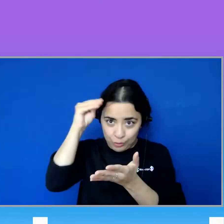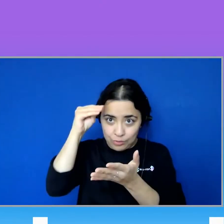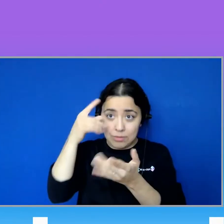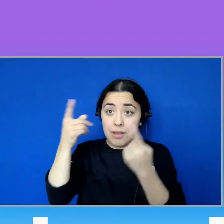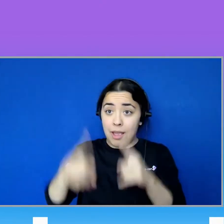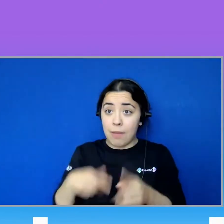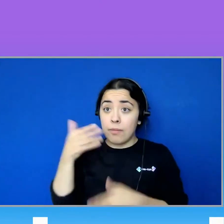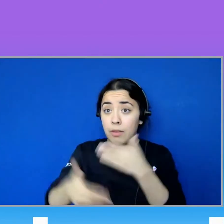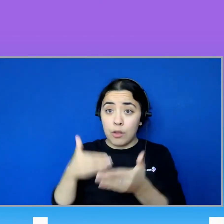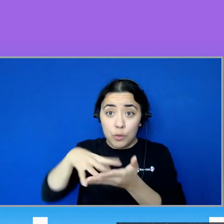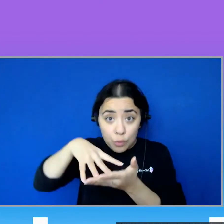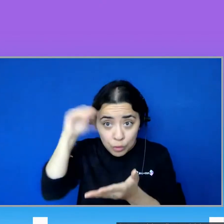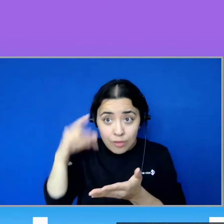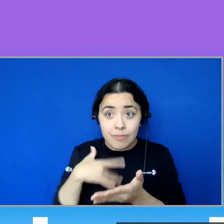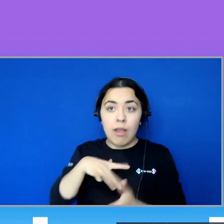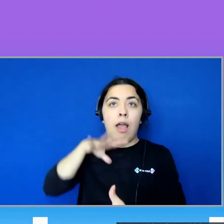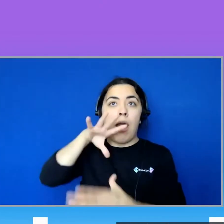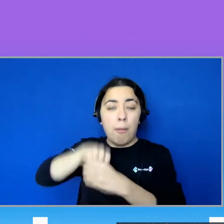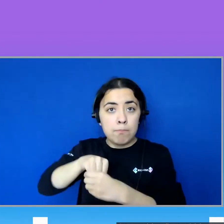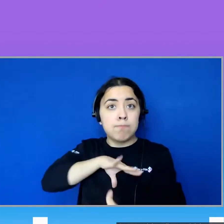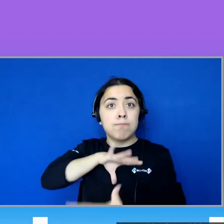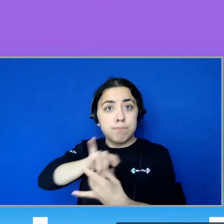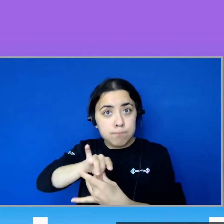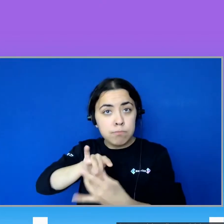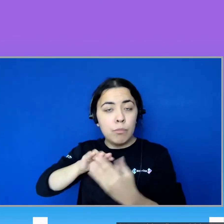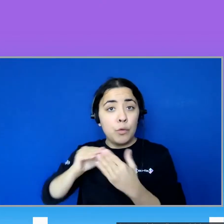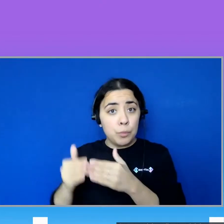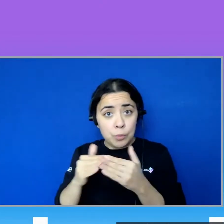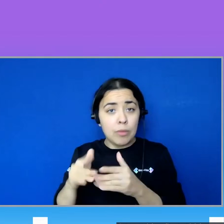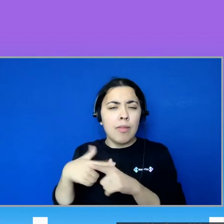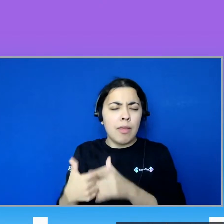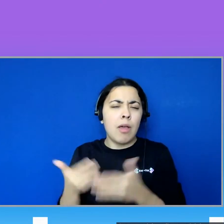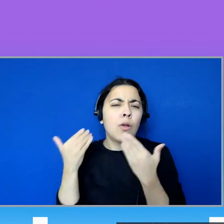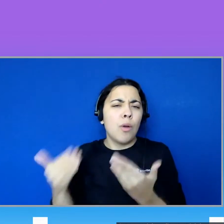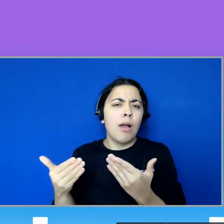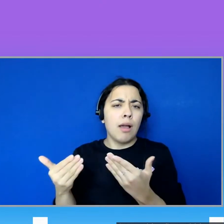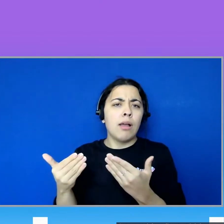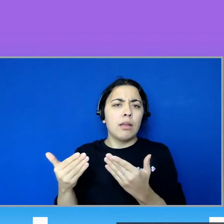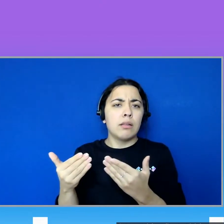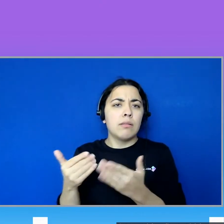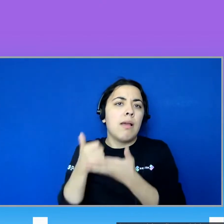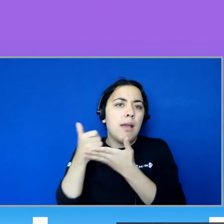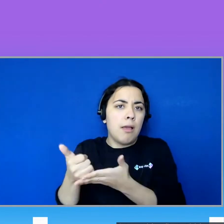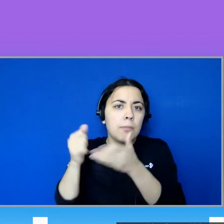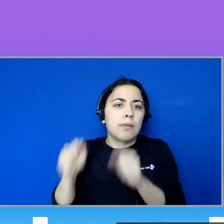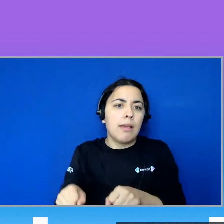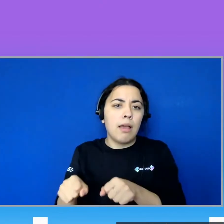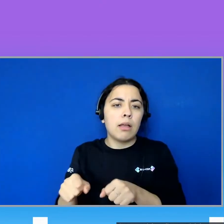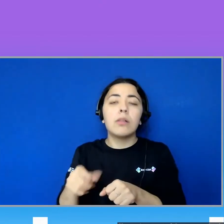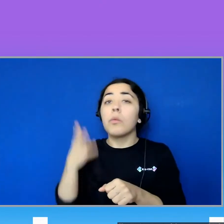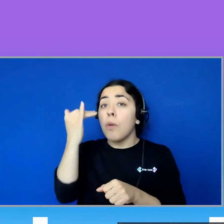you feel like you're a part of the community, then you can really start to help because